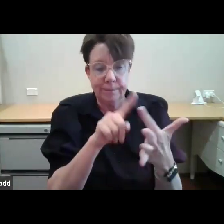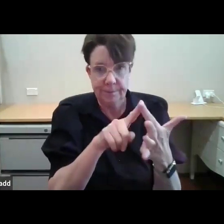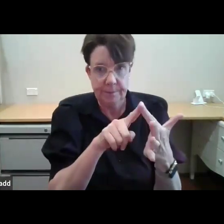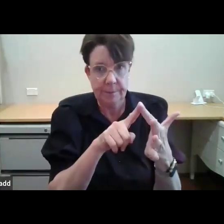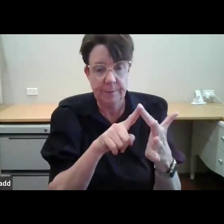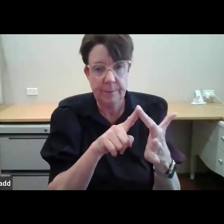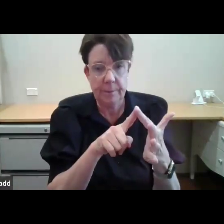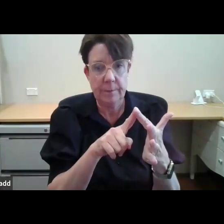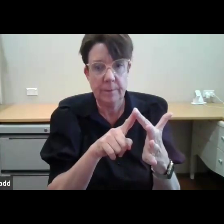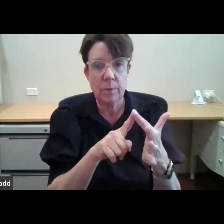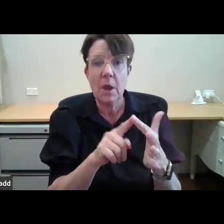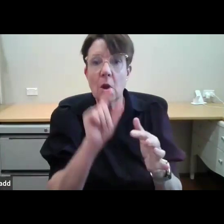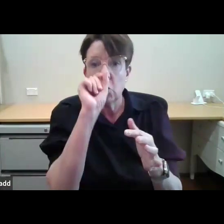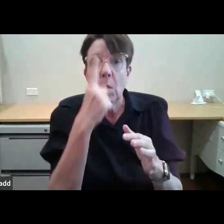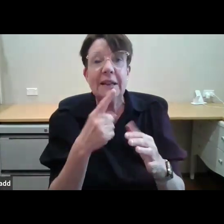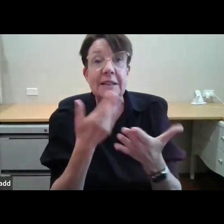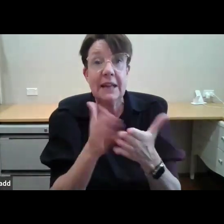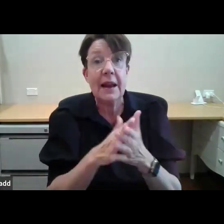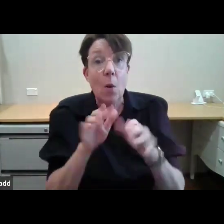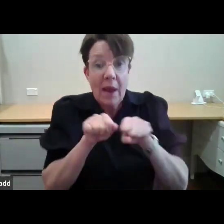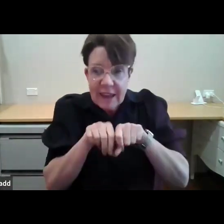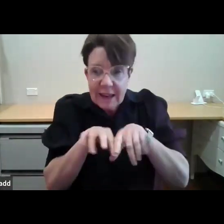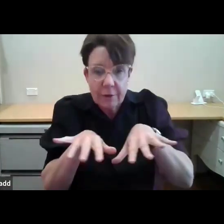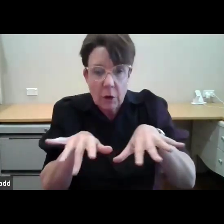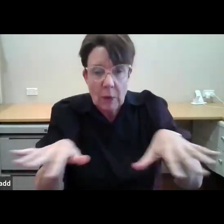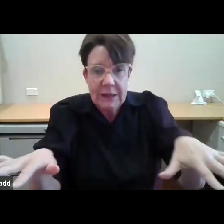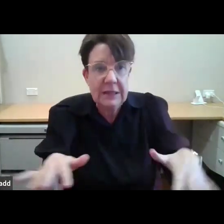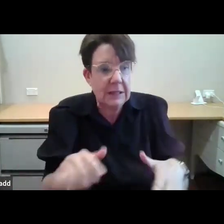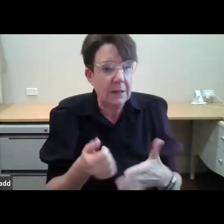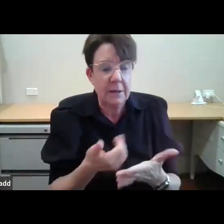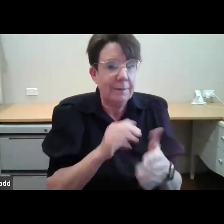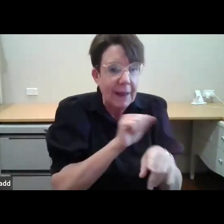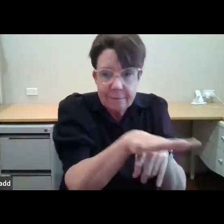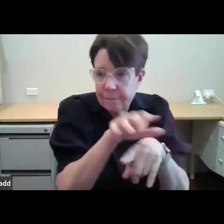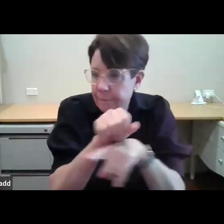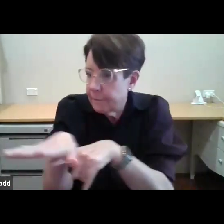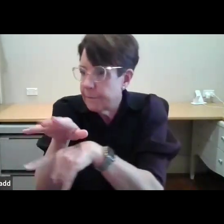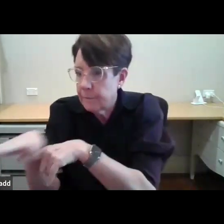on how come impact? Who should we have a conversation with and what to ask from them?